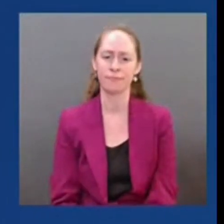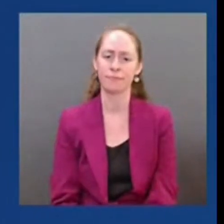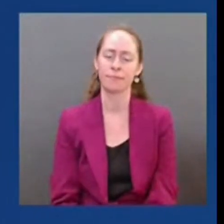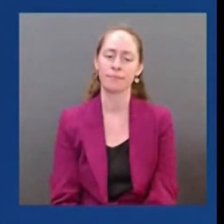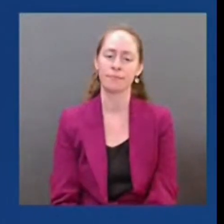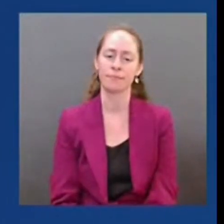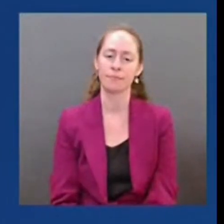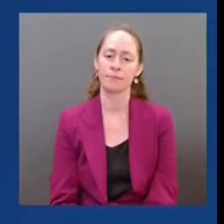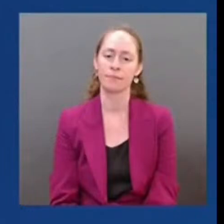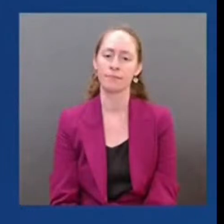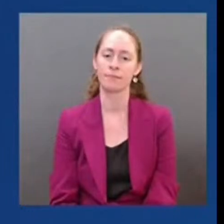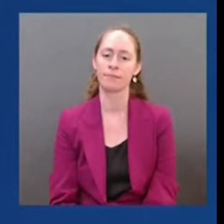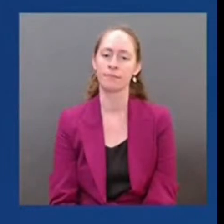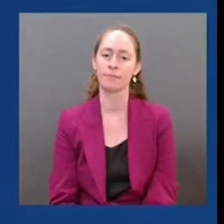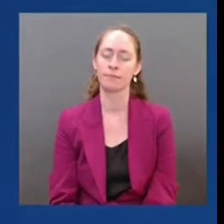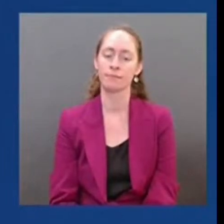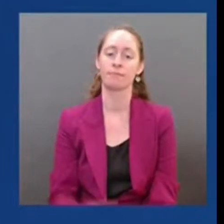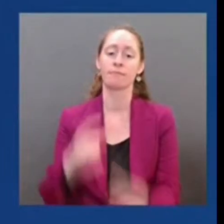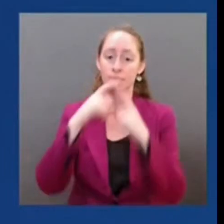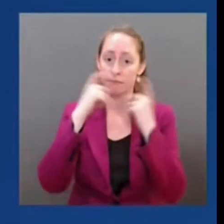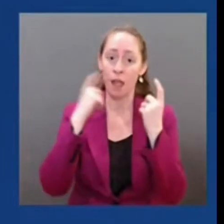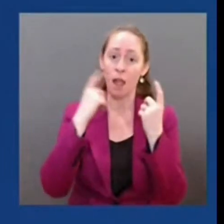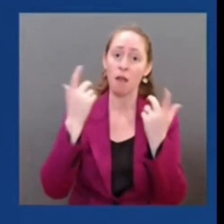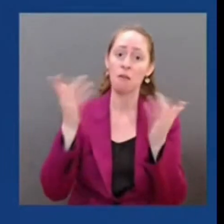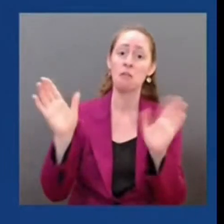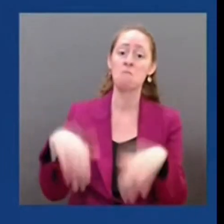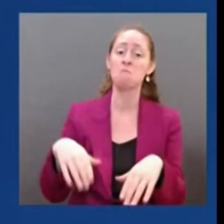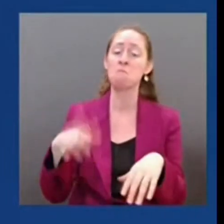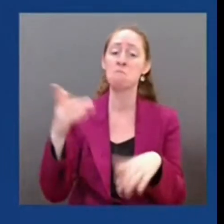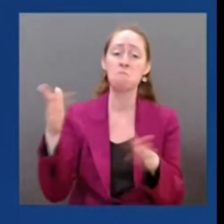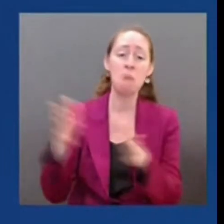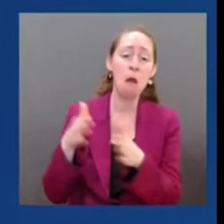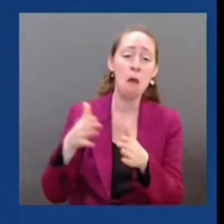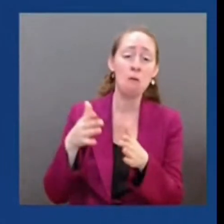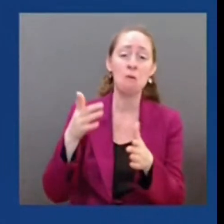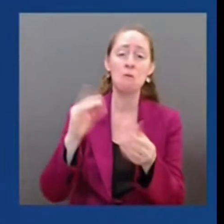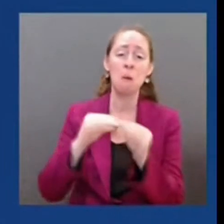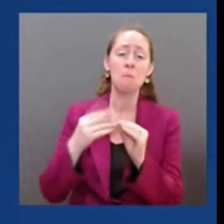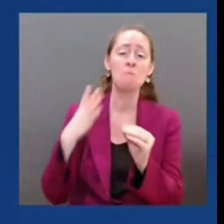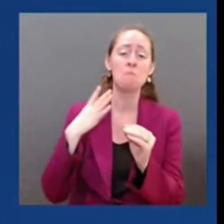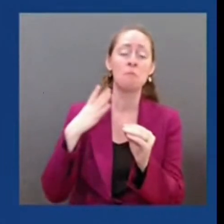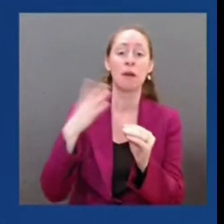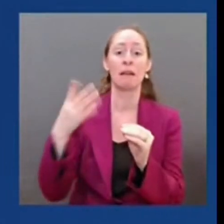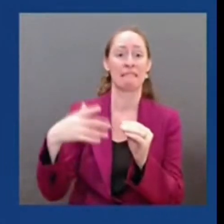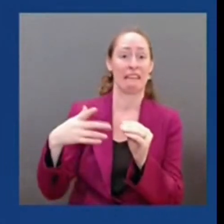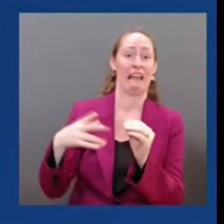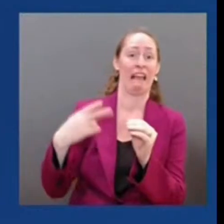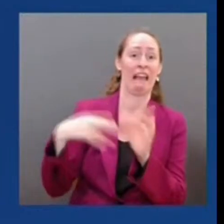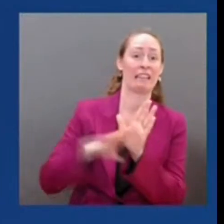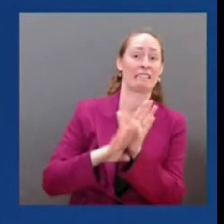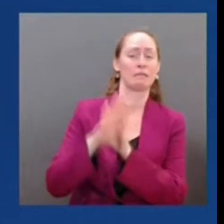HAVE ALWAYS SAID PUT YOUR MASK ASIDE WHEN INFECTION RATES ARE LOW, AND PICK IT UP AGAIN WHEN